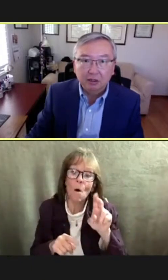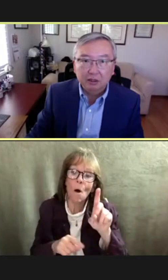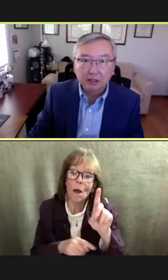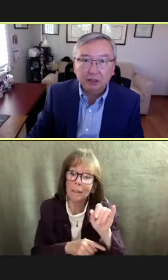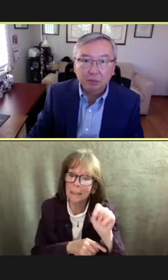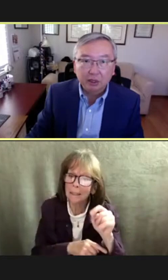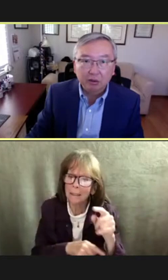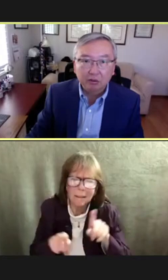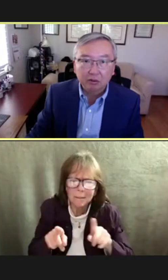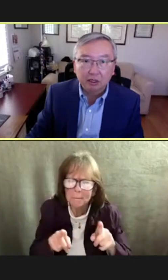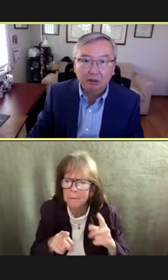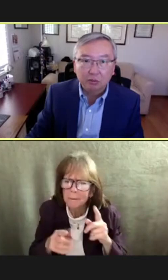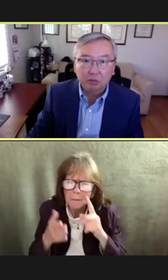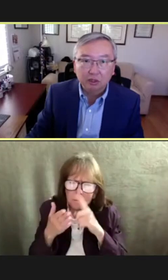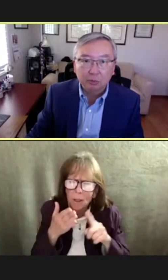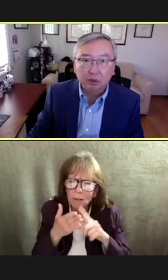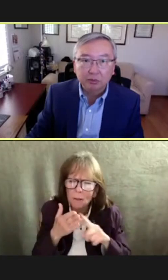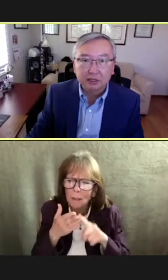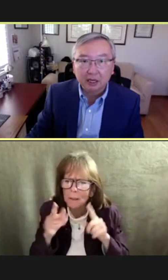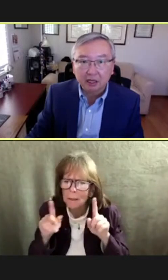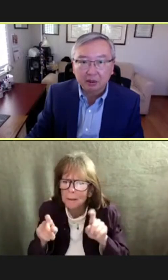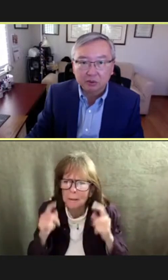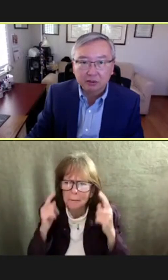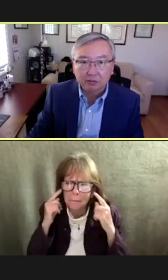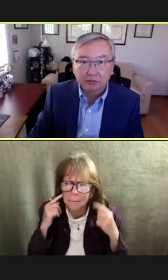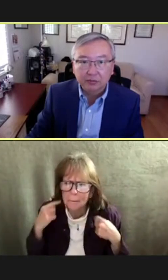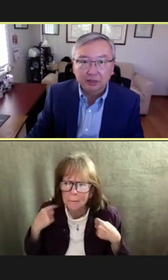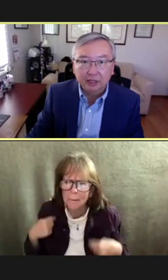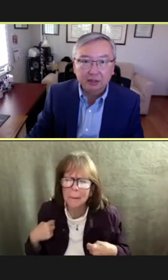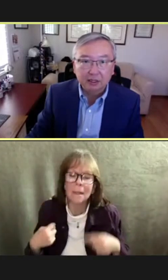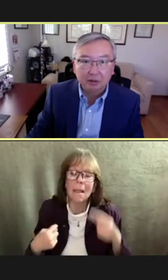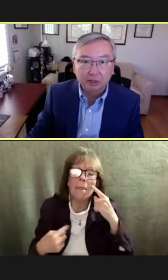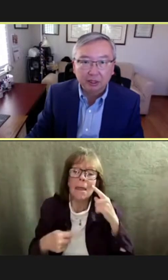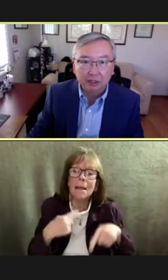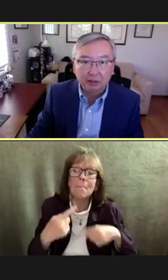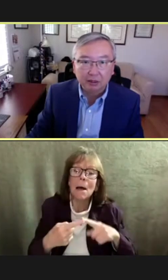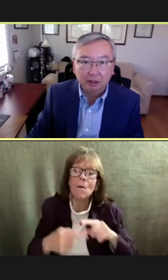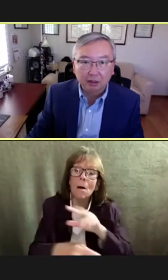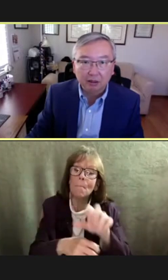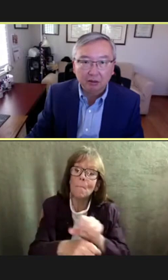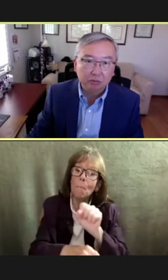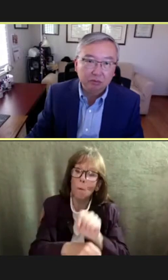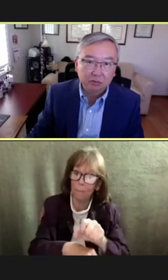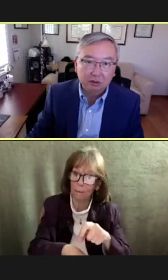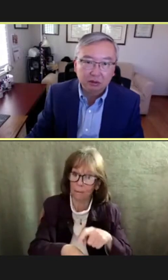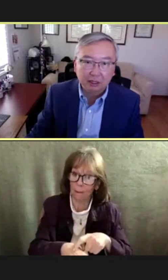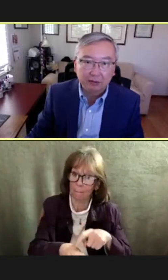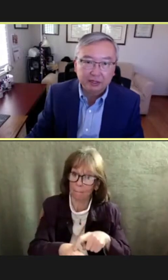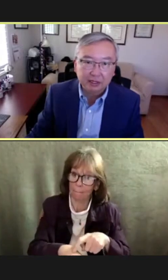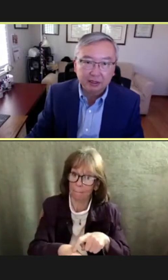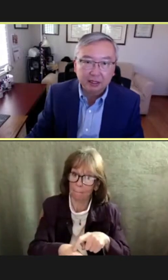appointment times that can be facilitating the attendance,